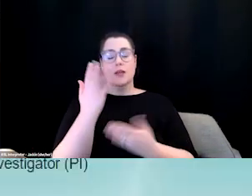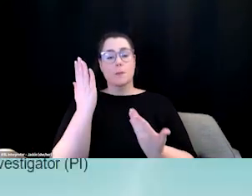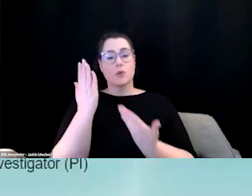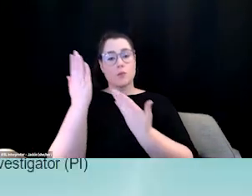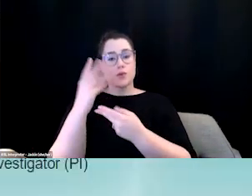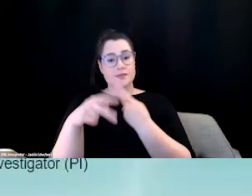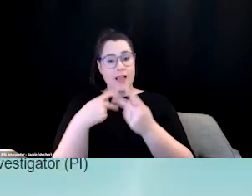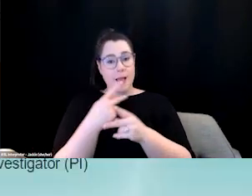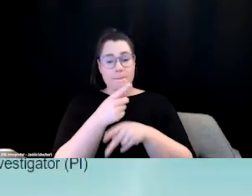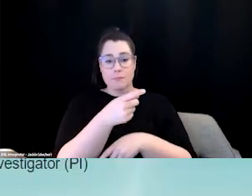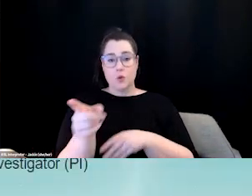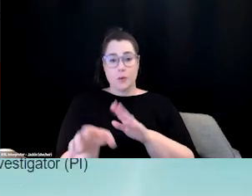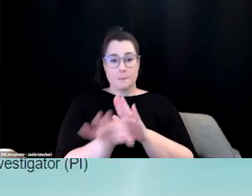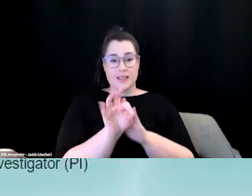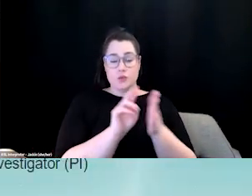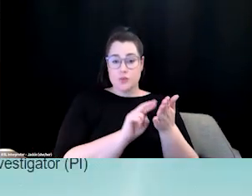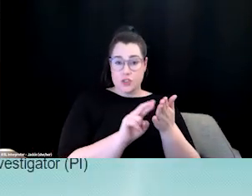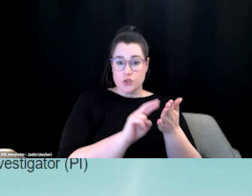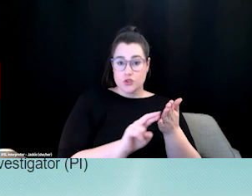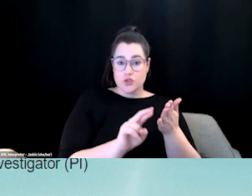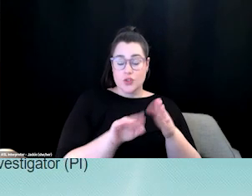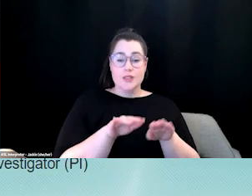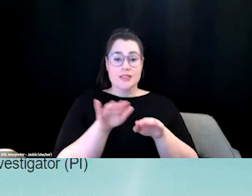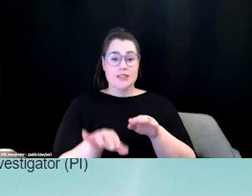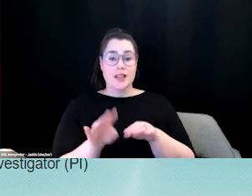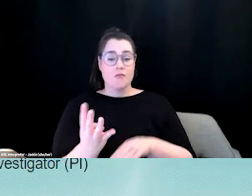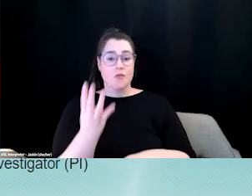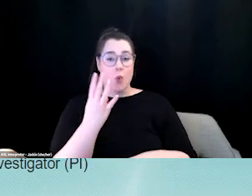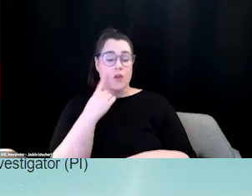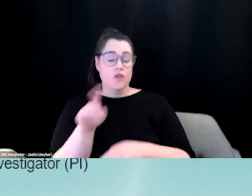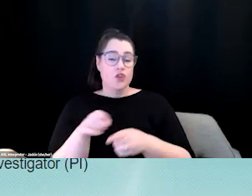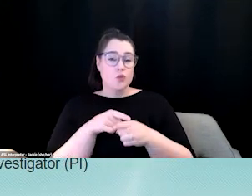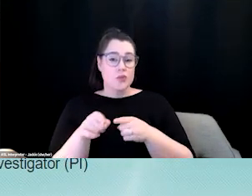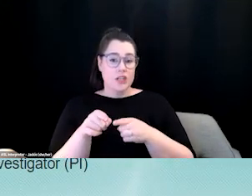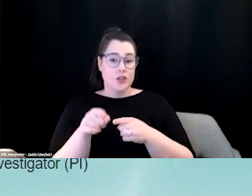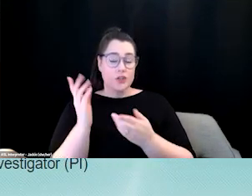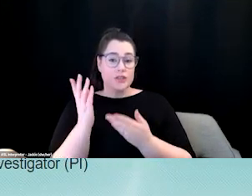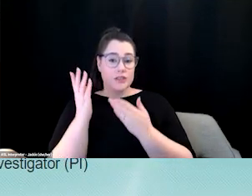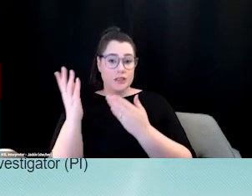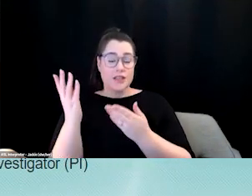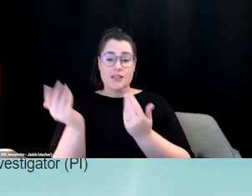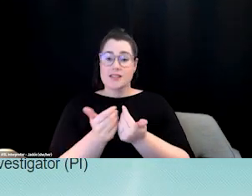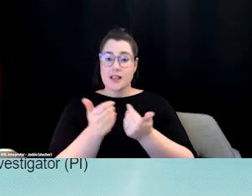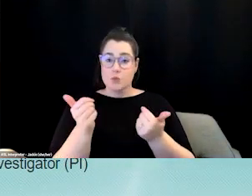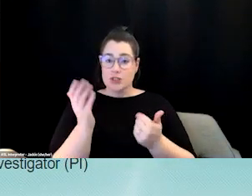Step 4 is Proposal Details. So for the CAREER solicitation, separately submitted collab proposals are not allowed.